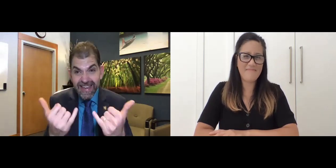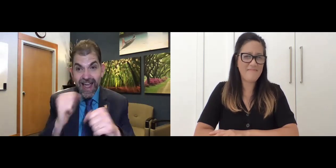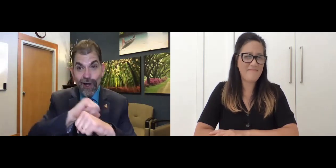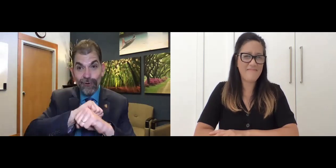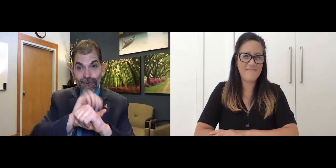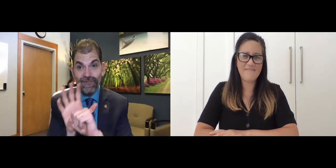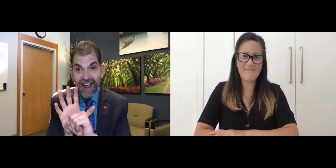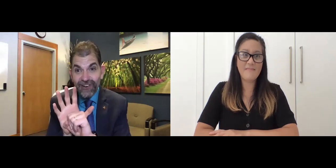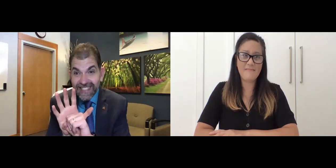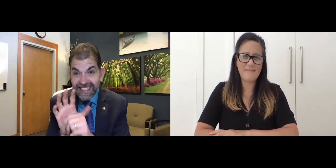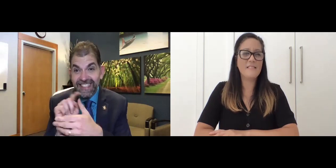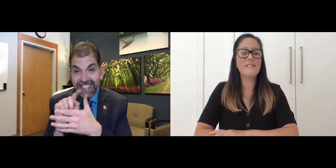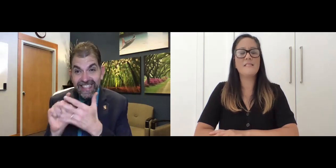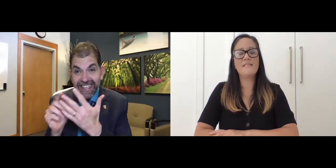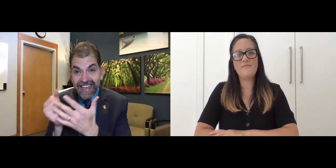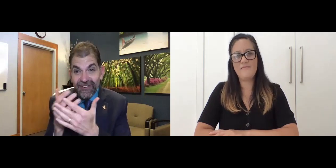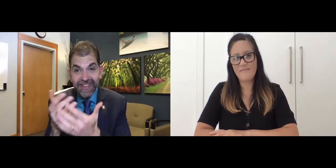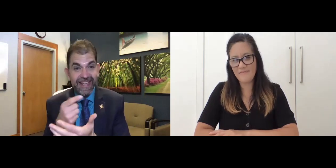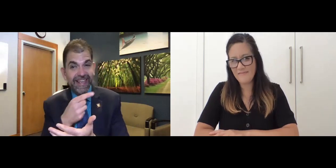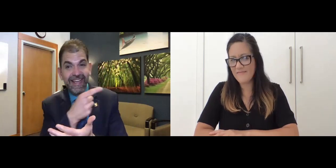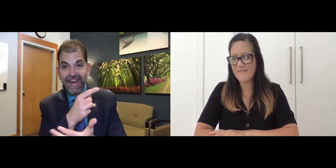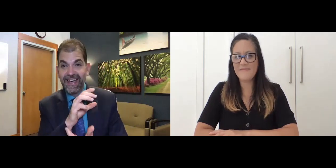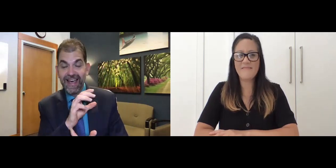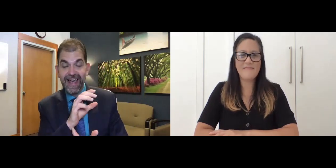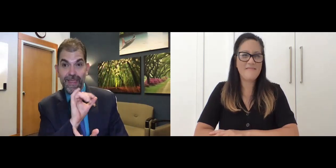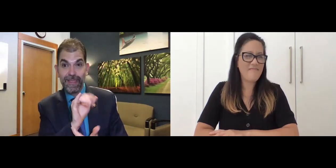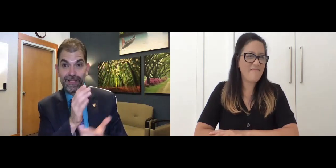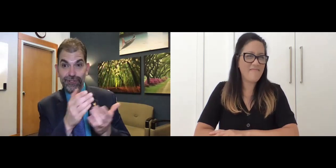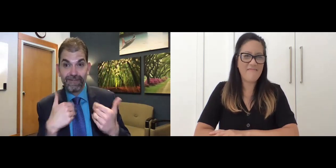the ADA get approval to have her dog at work.